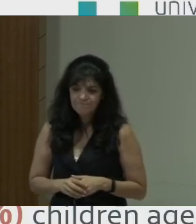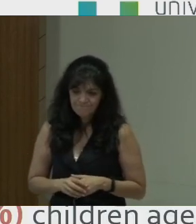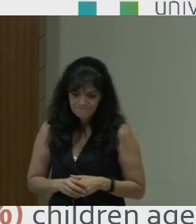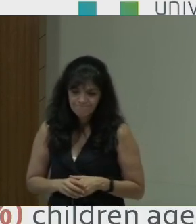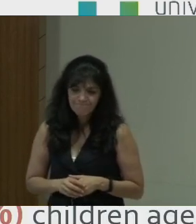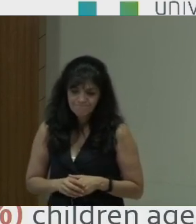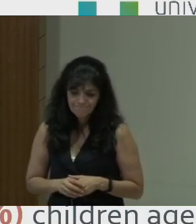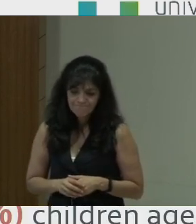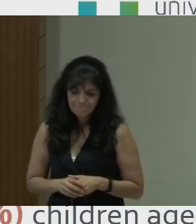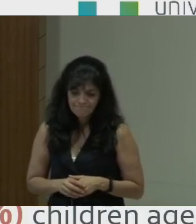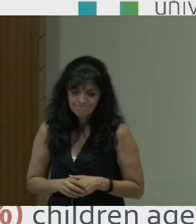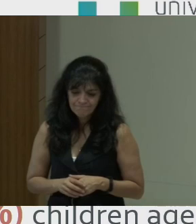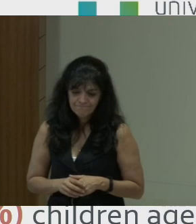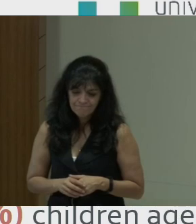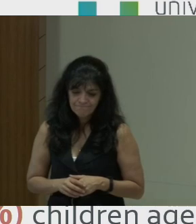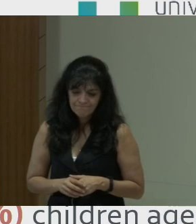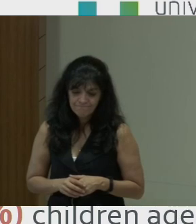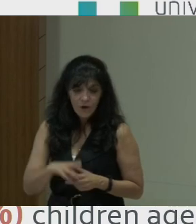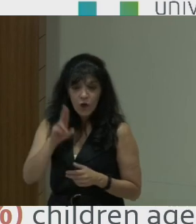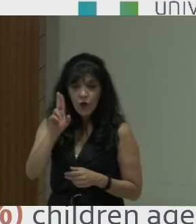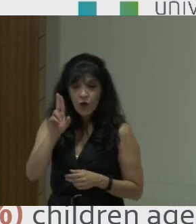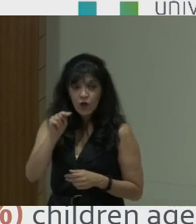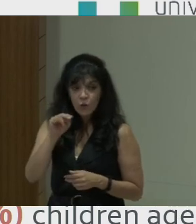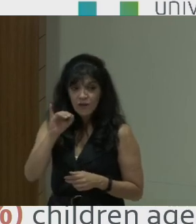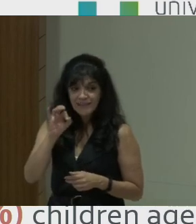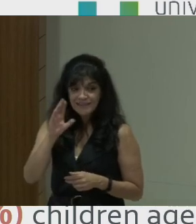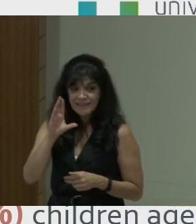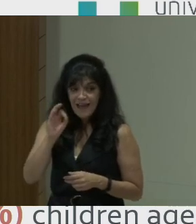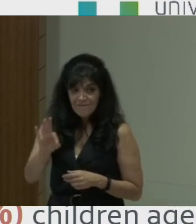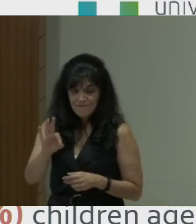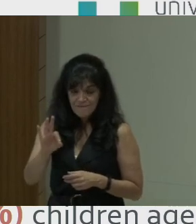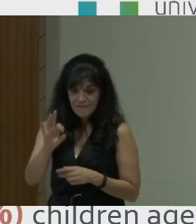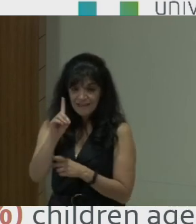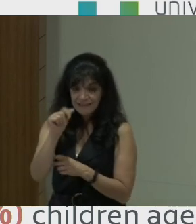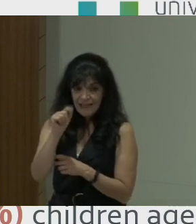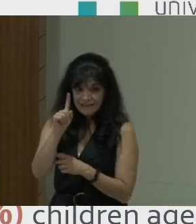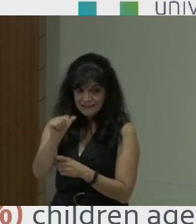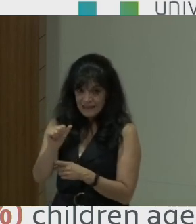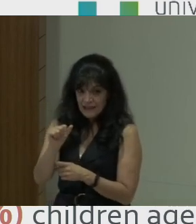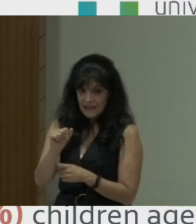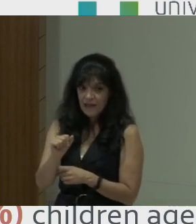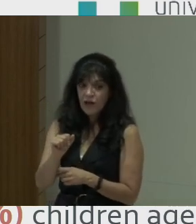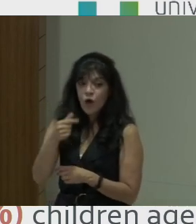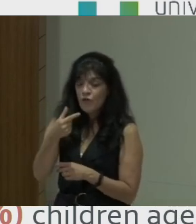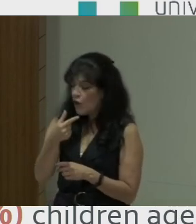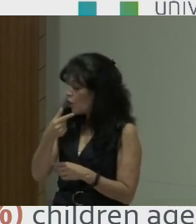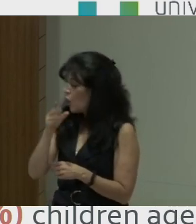And if you look at UNICEF data or the global burden of disease data, it's just to show